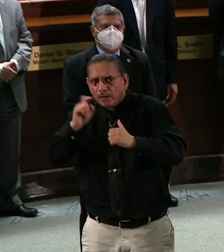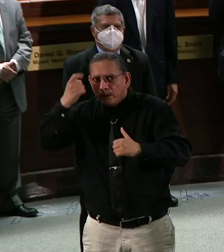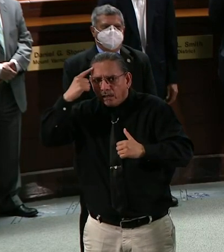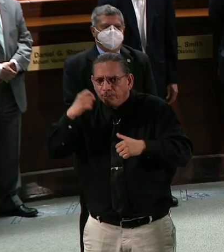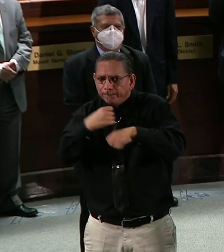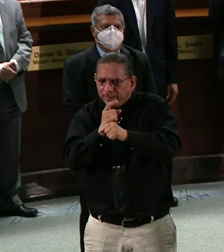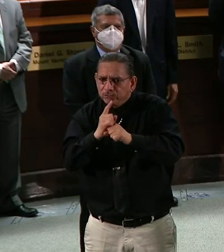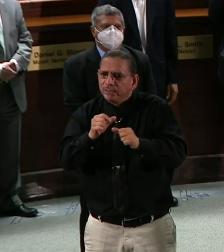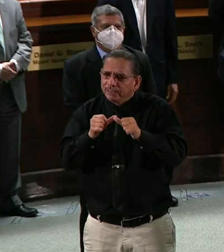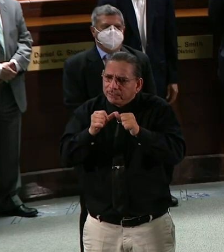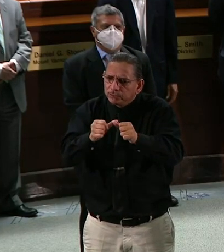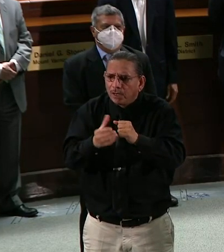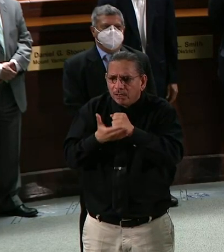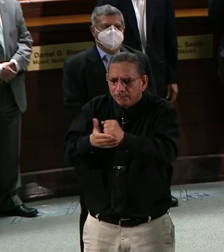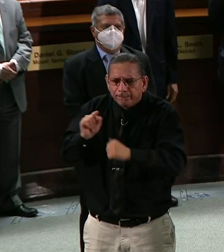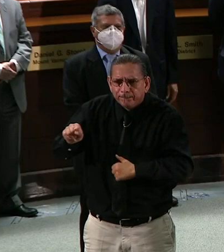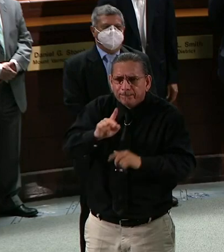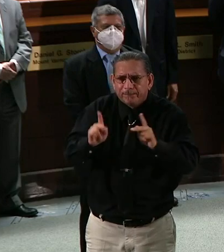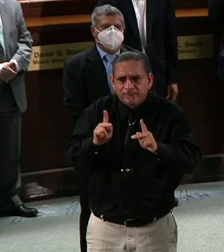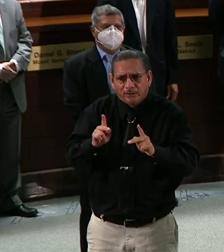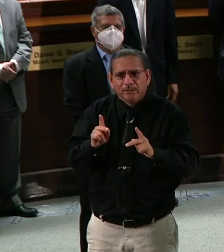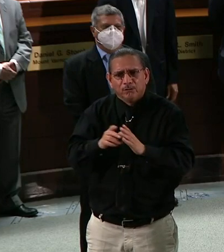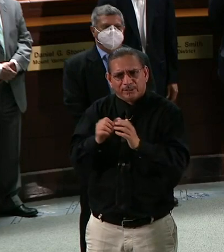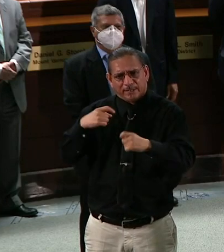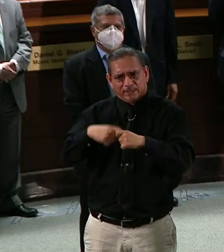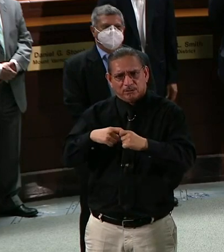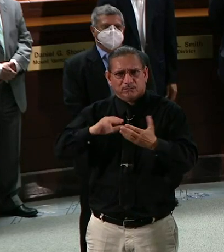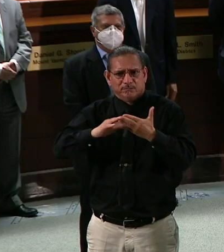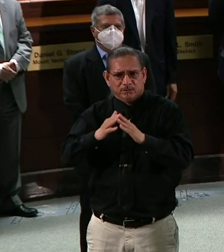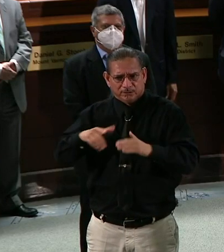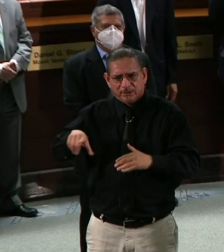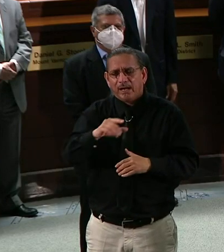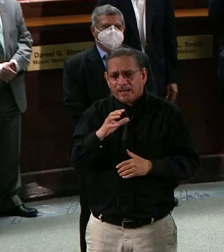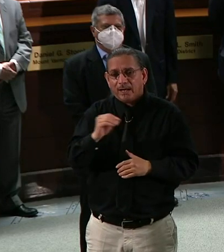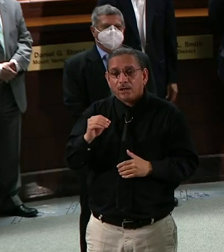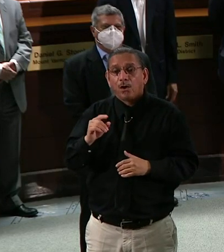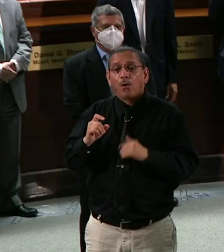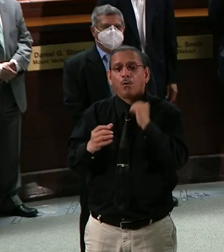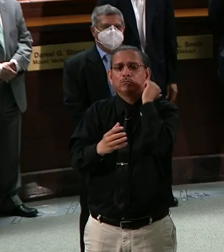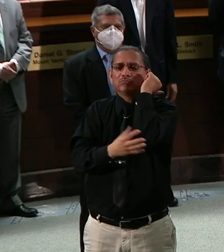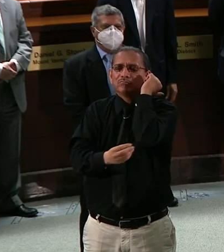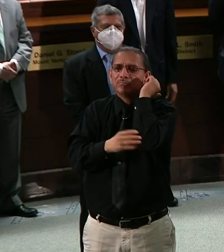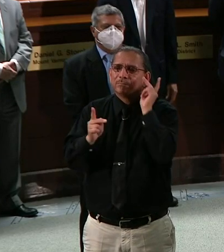TERRIBLE. SENTENCE THAT MUST